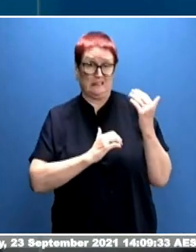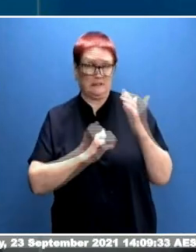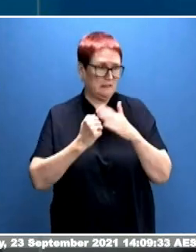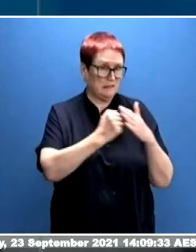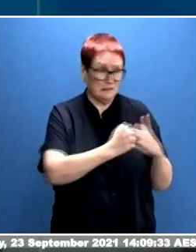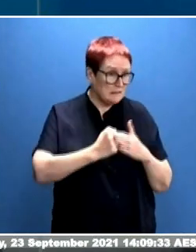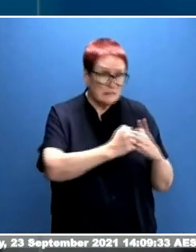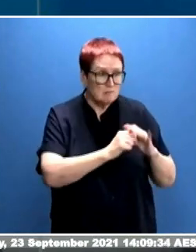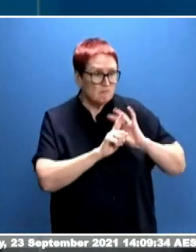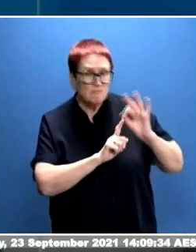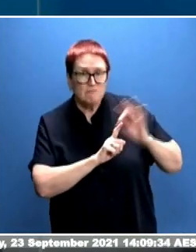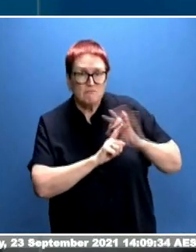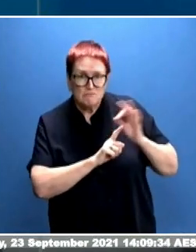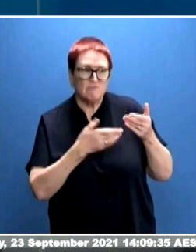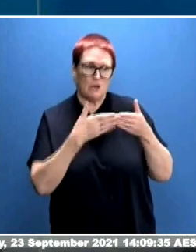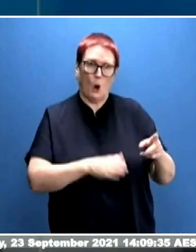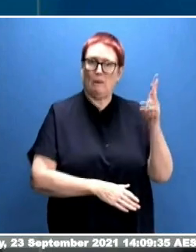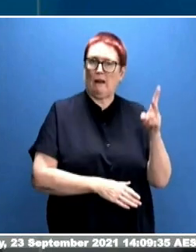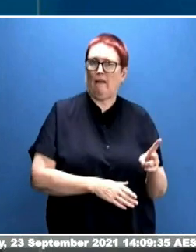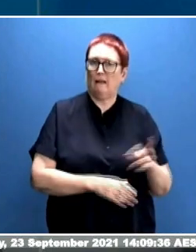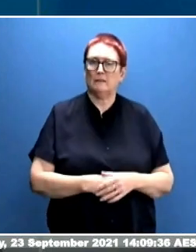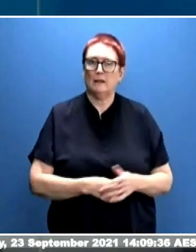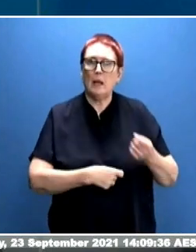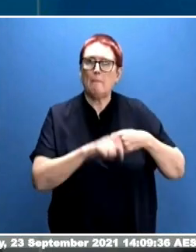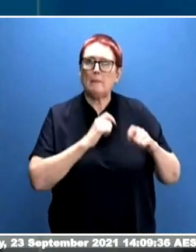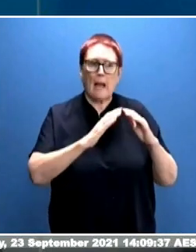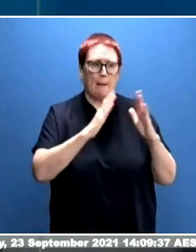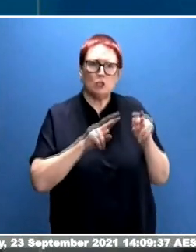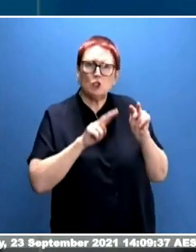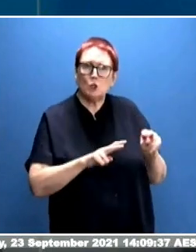and we have recommissioned it as a Secure Care house which we call the Safe Care